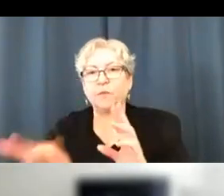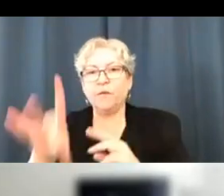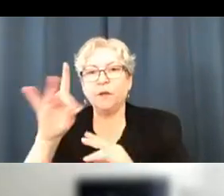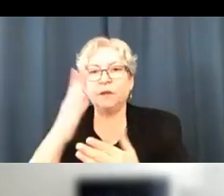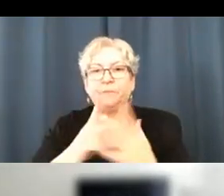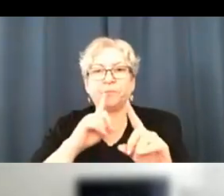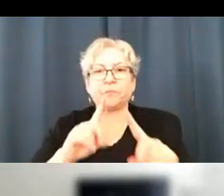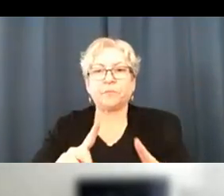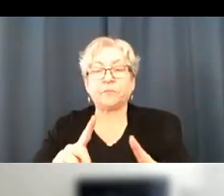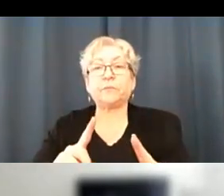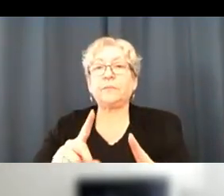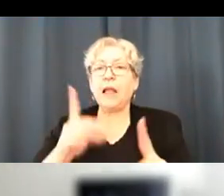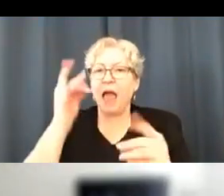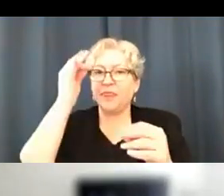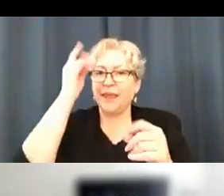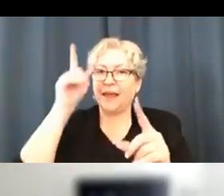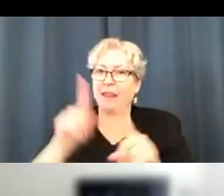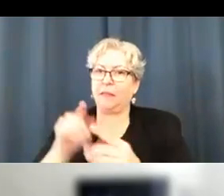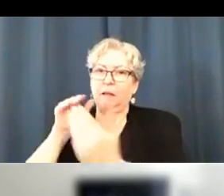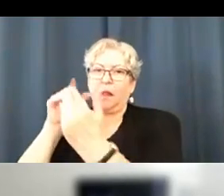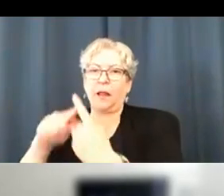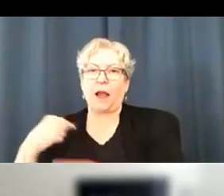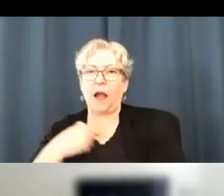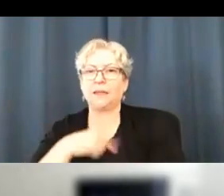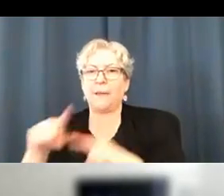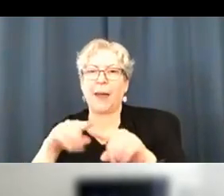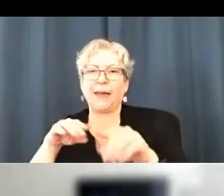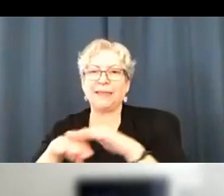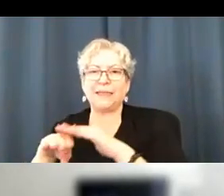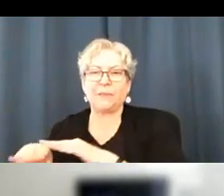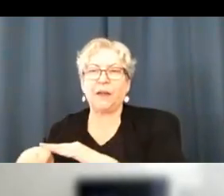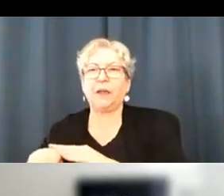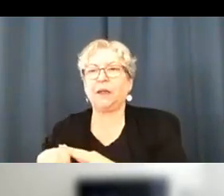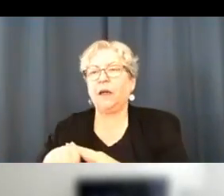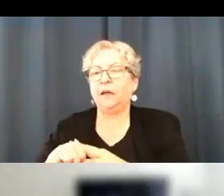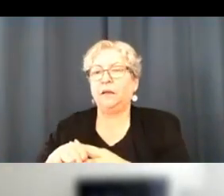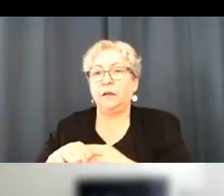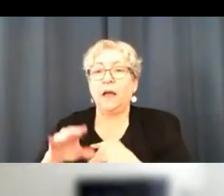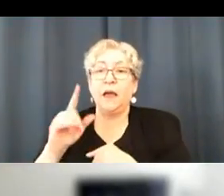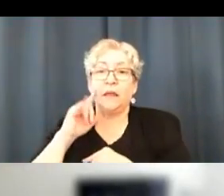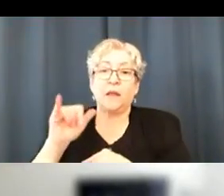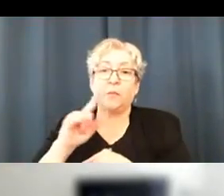and help you think like we think about accessibility and I think that could be extremely valuable.